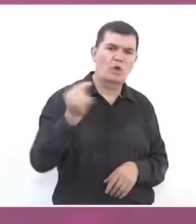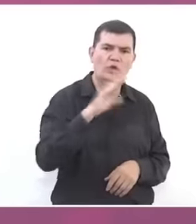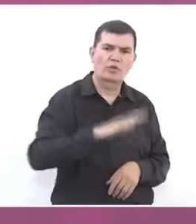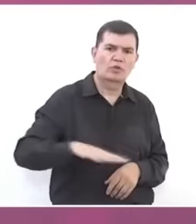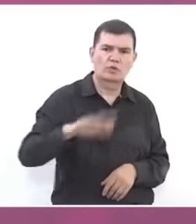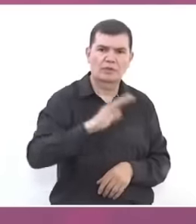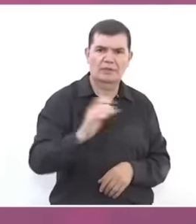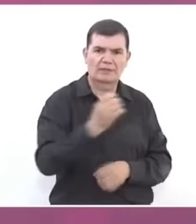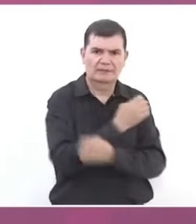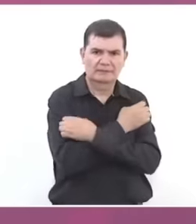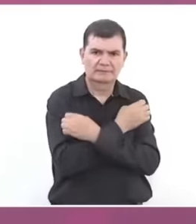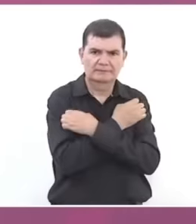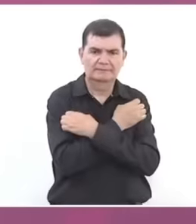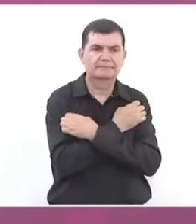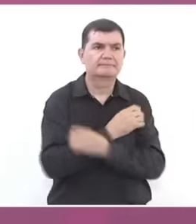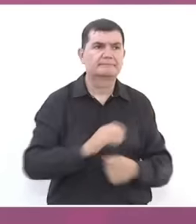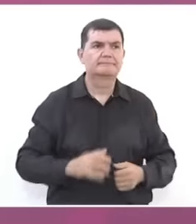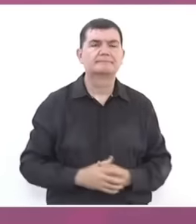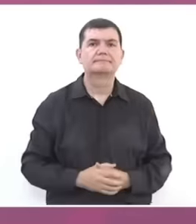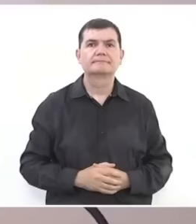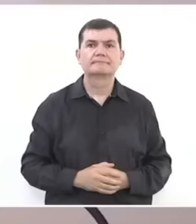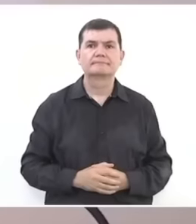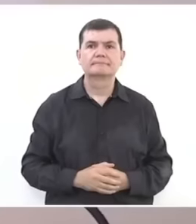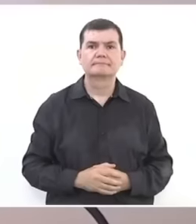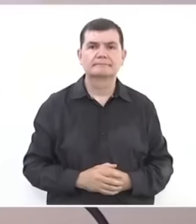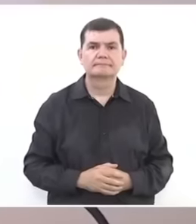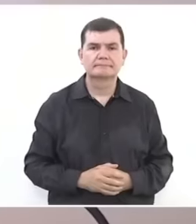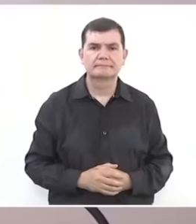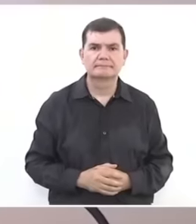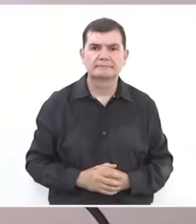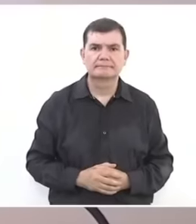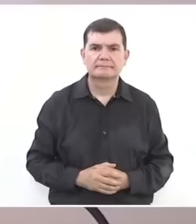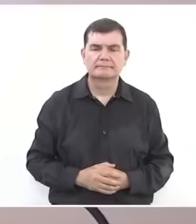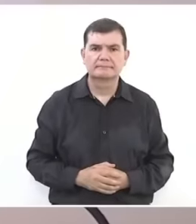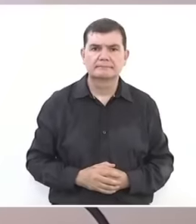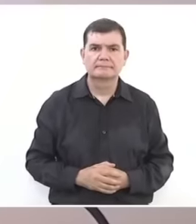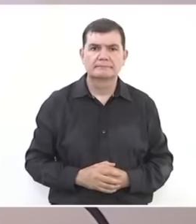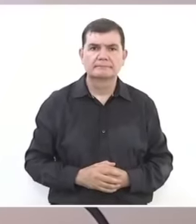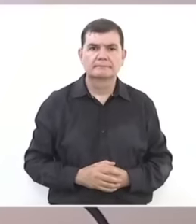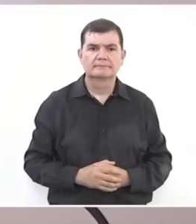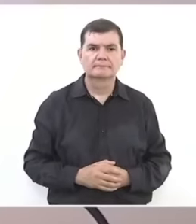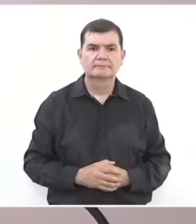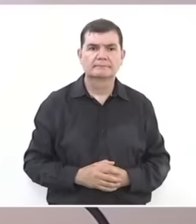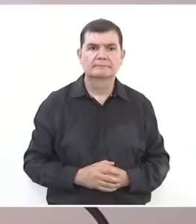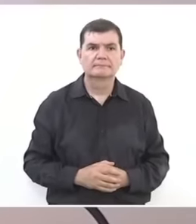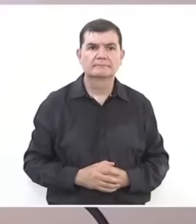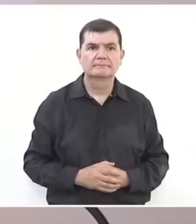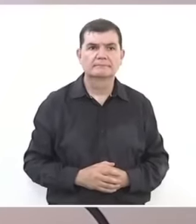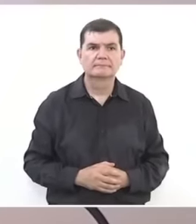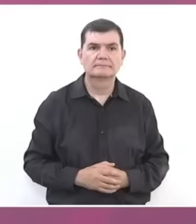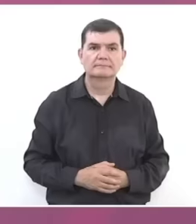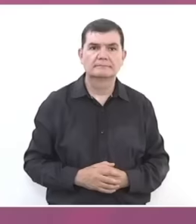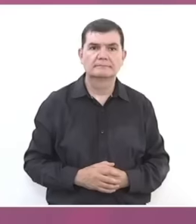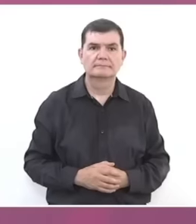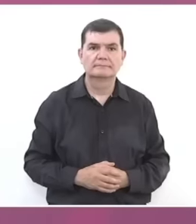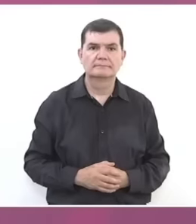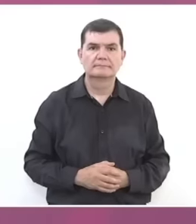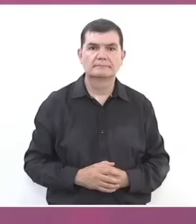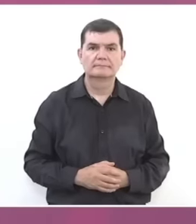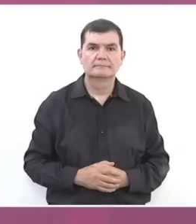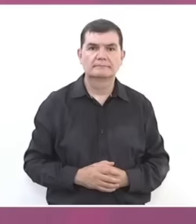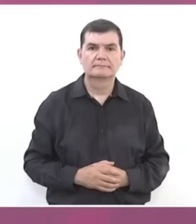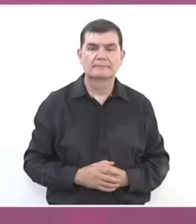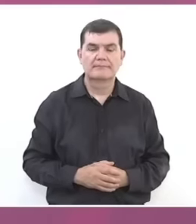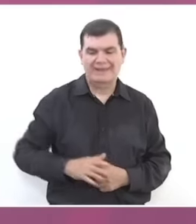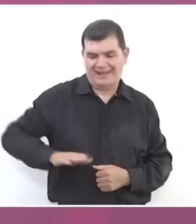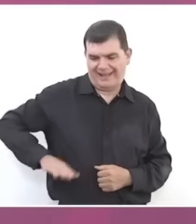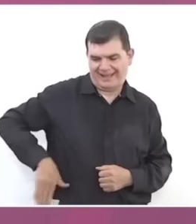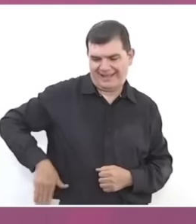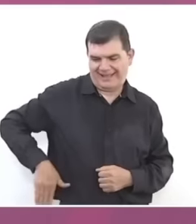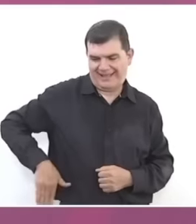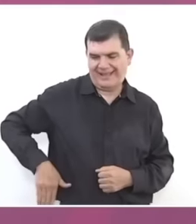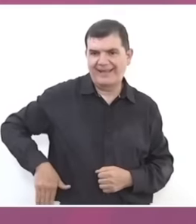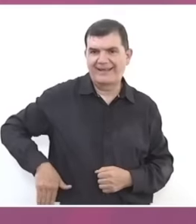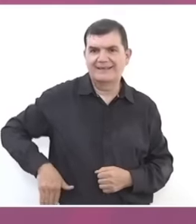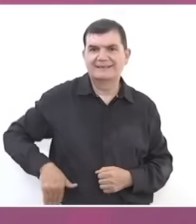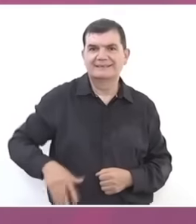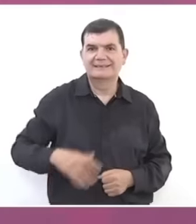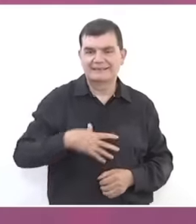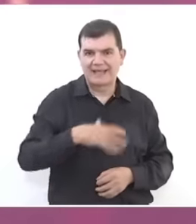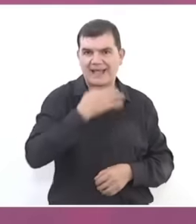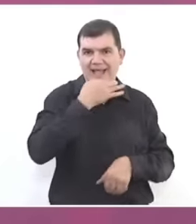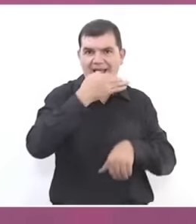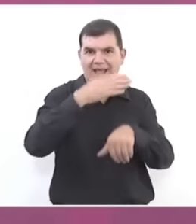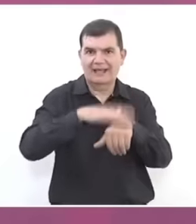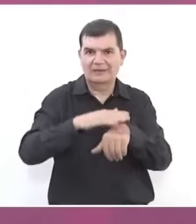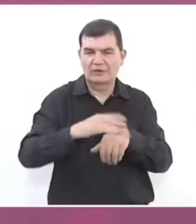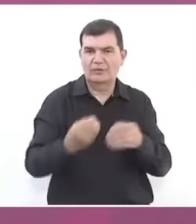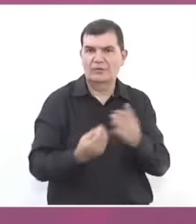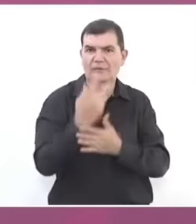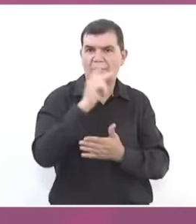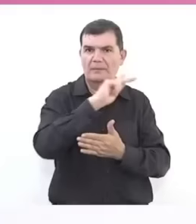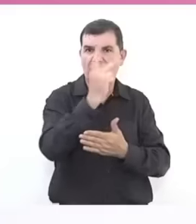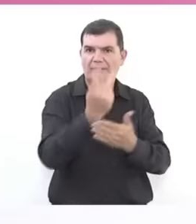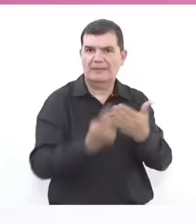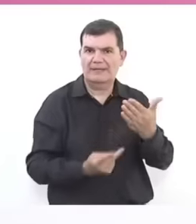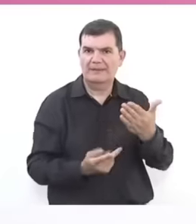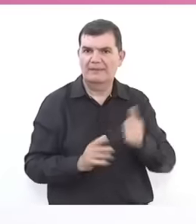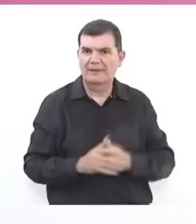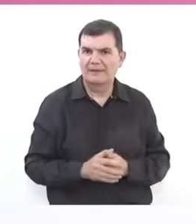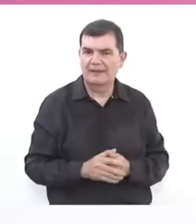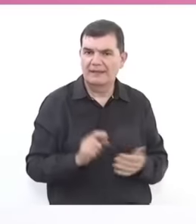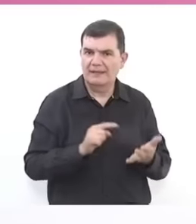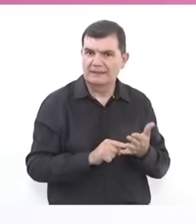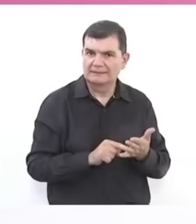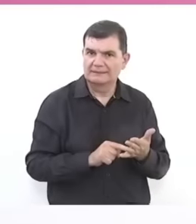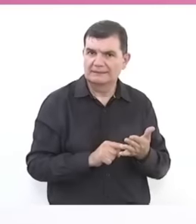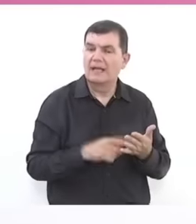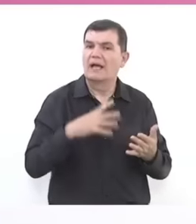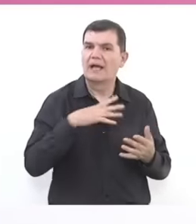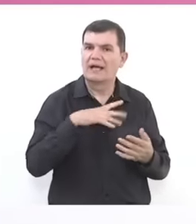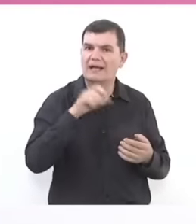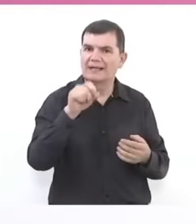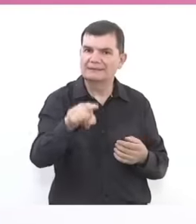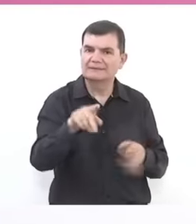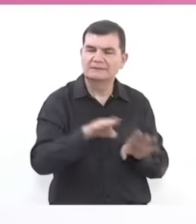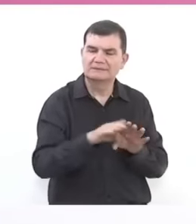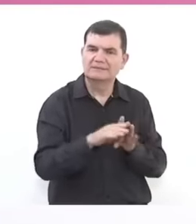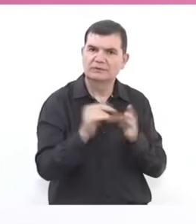and we recently announced another program, as well as we are going to strengthen the